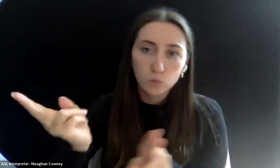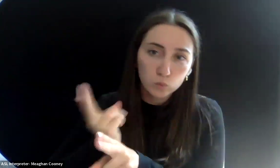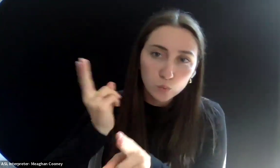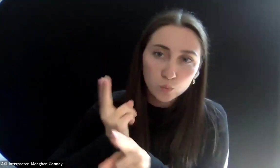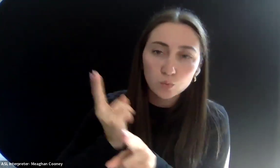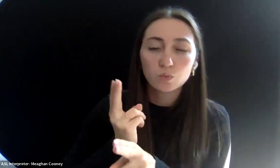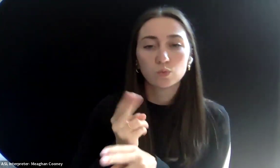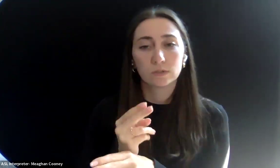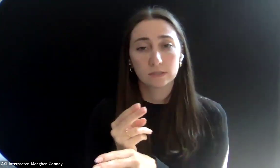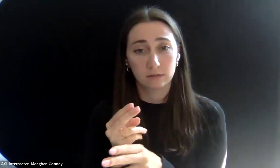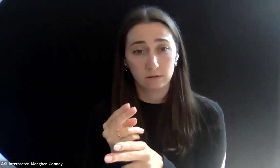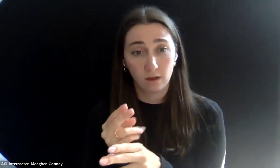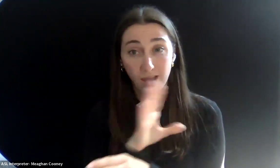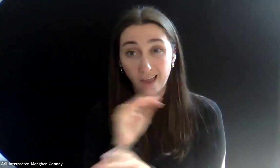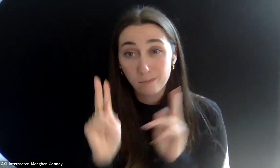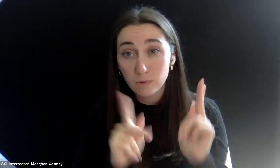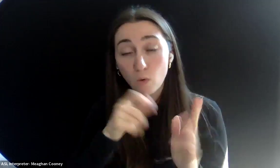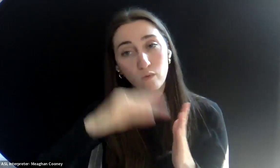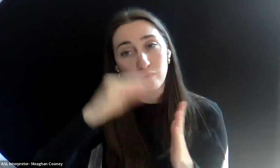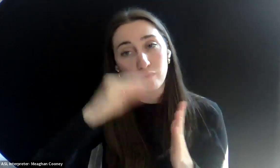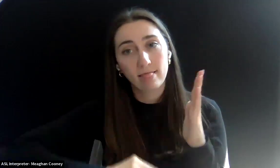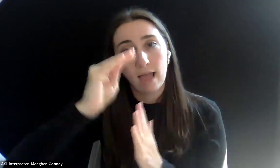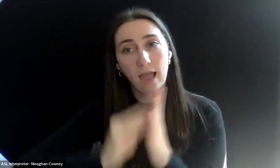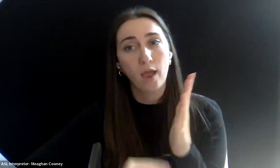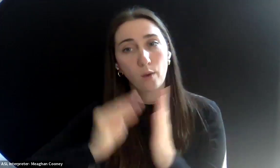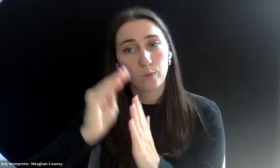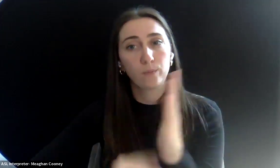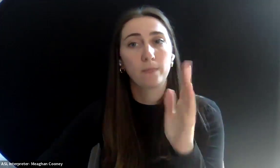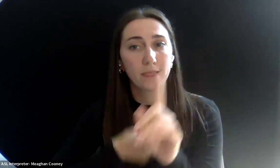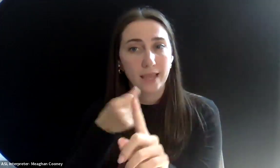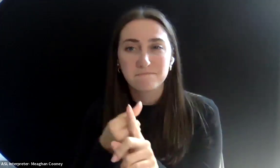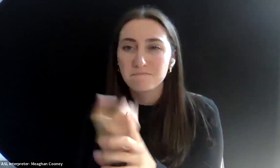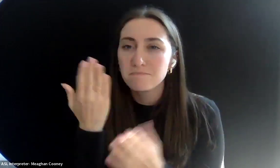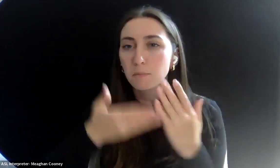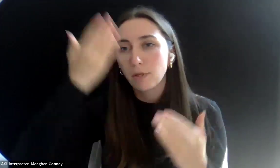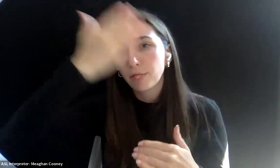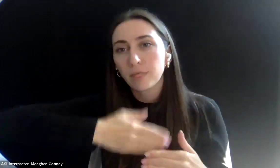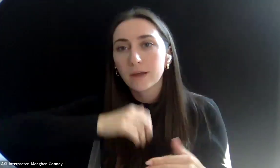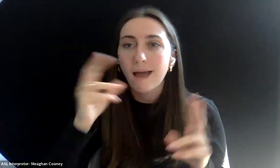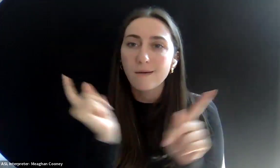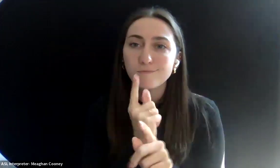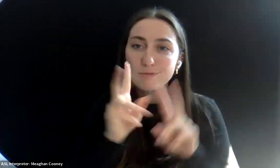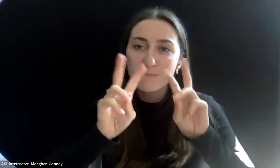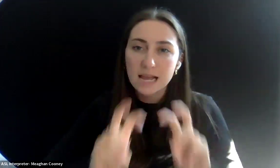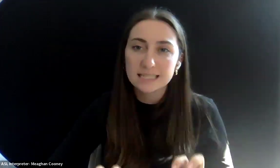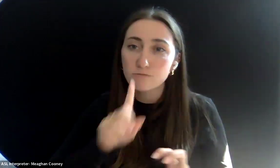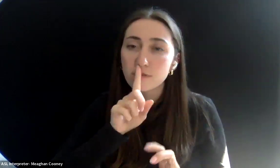proponent filling out those inputs may not be assessing appropriately the criticality of a project.